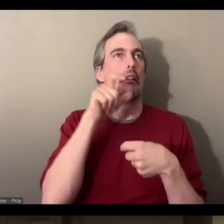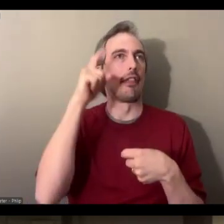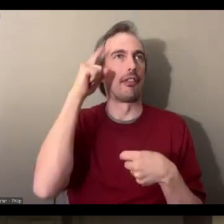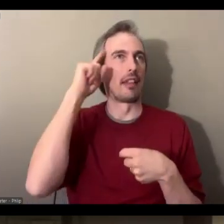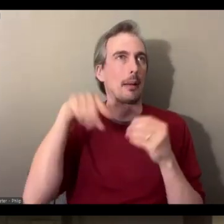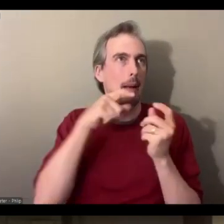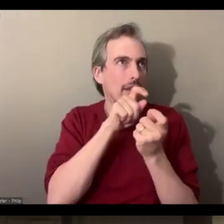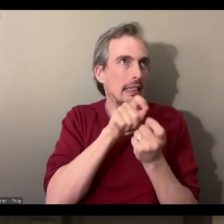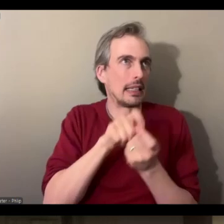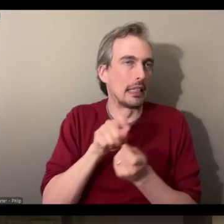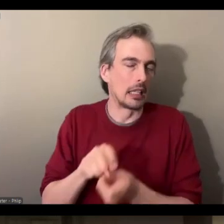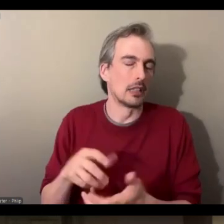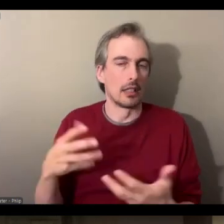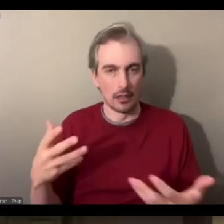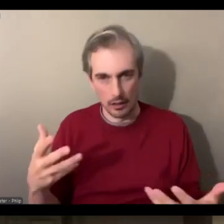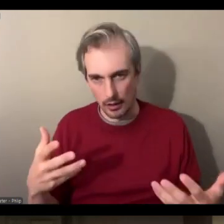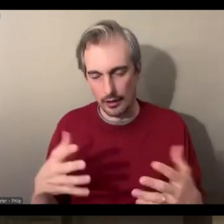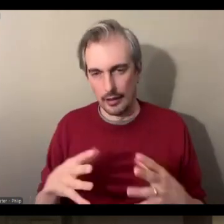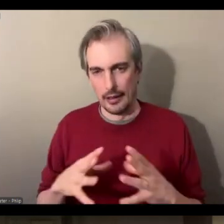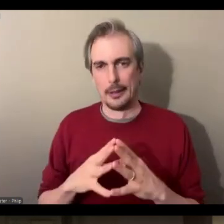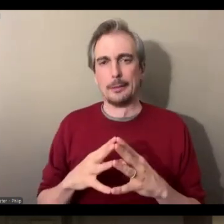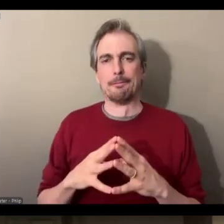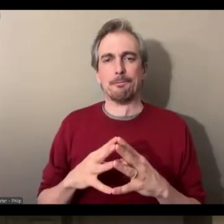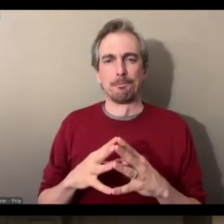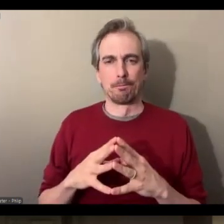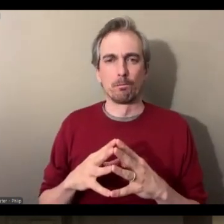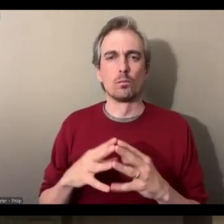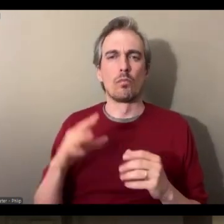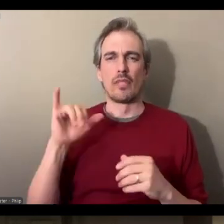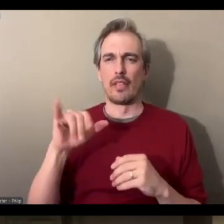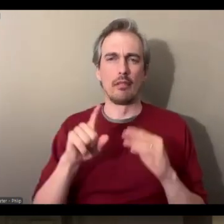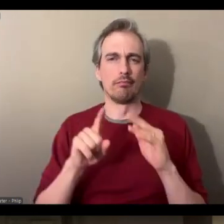groups a lot. We heard from people who are hard of hearing. I want to know how close to the seat